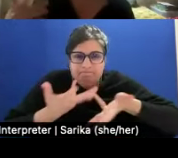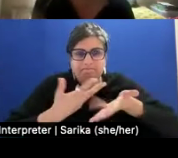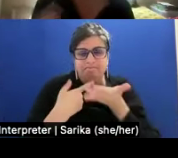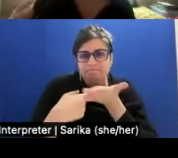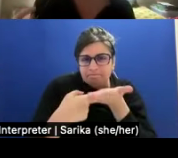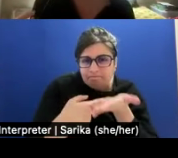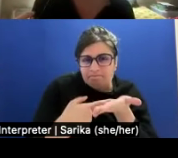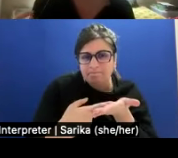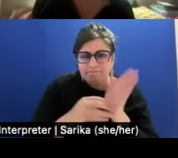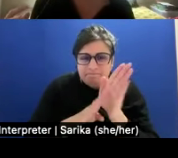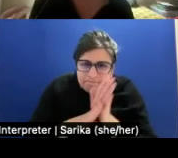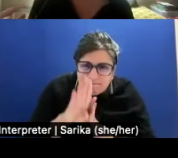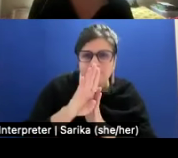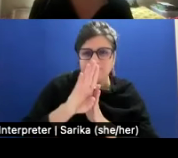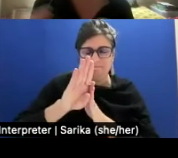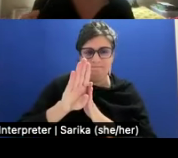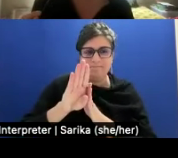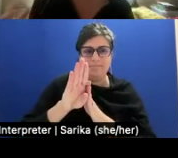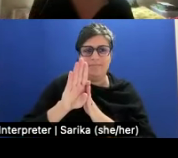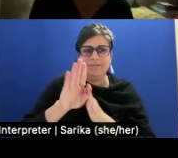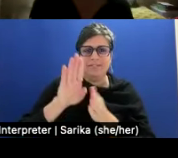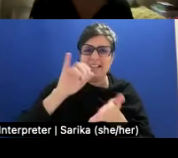building the conversation and our knowledge together